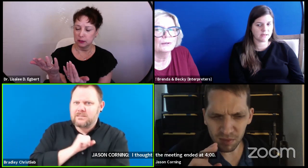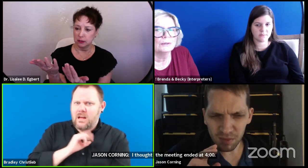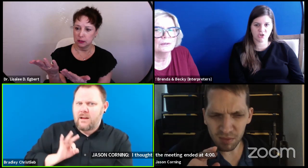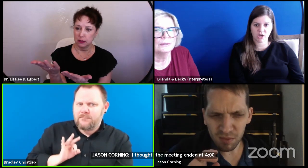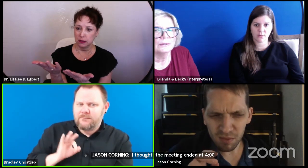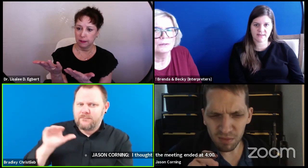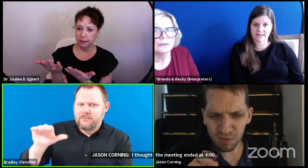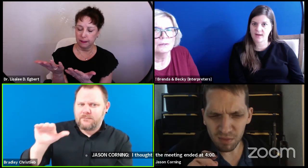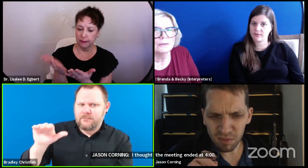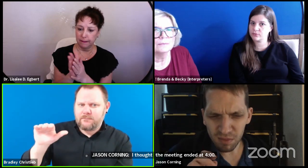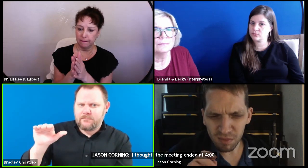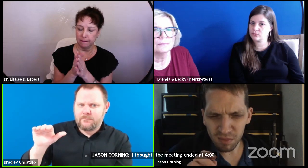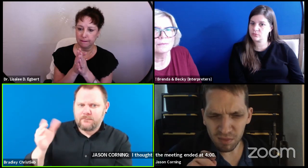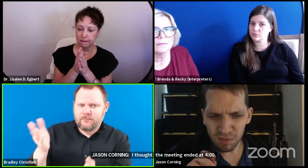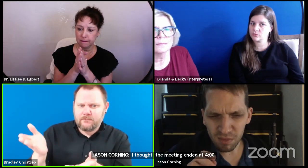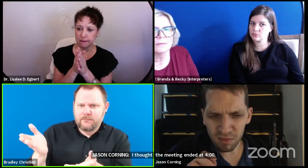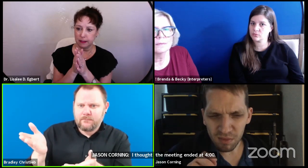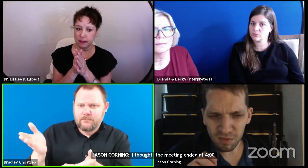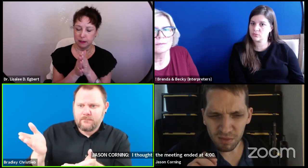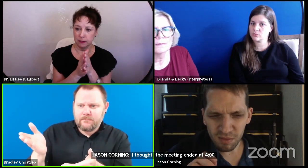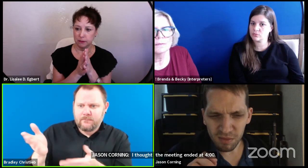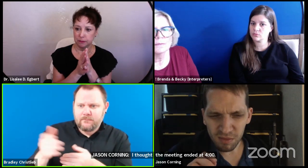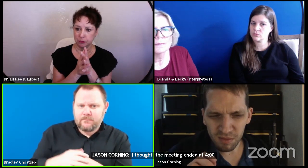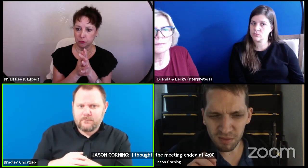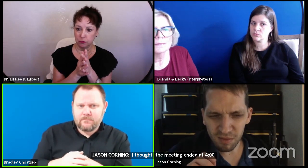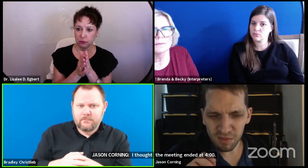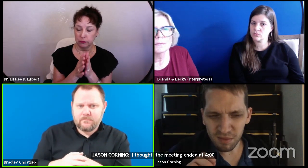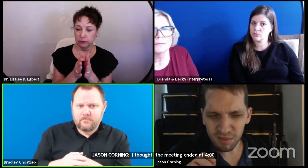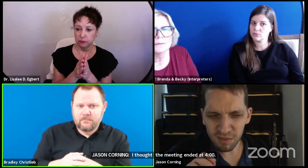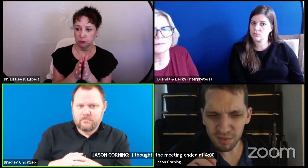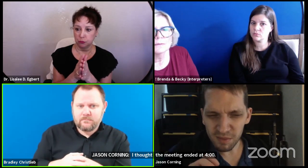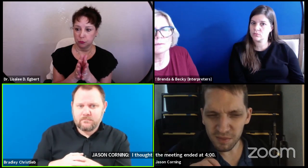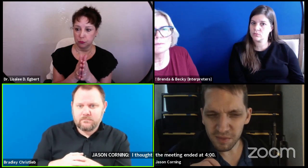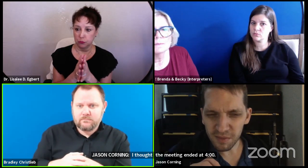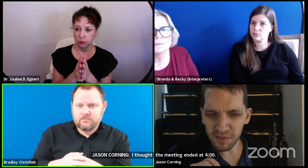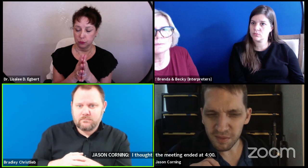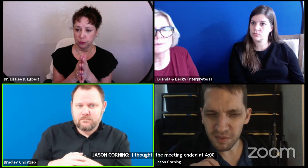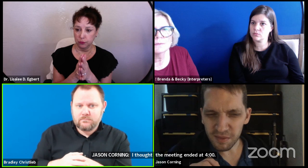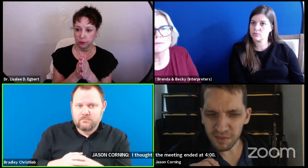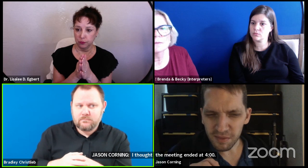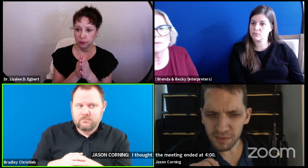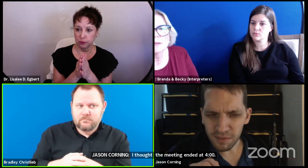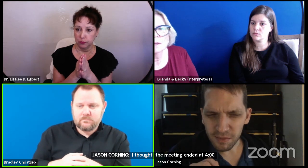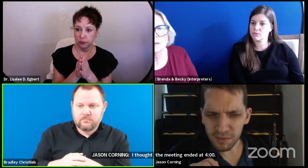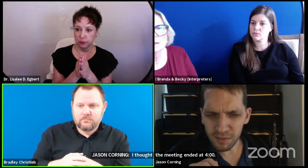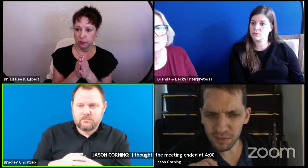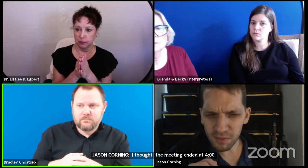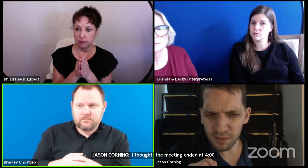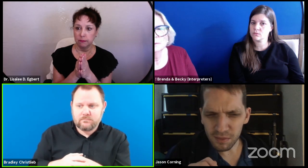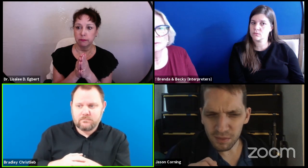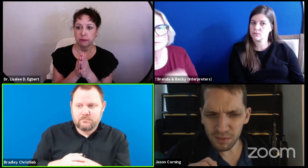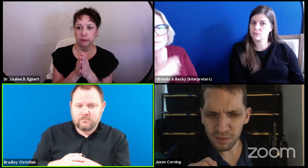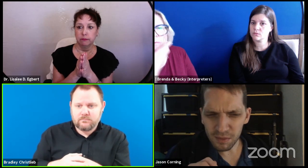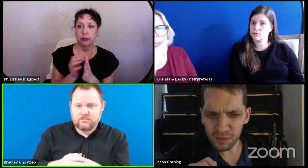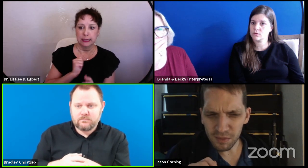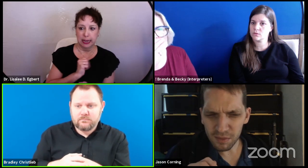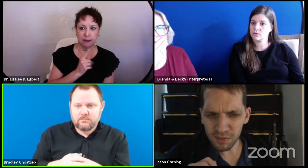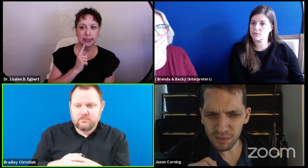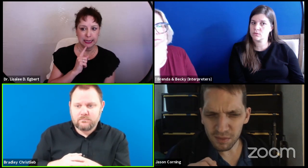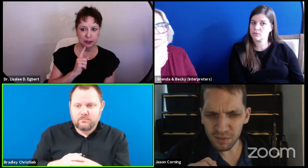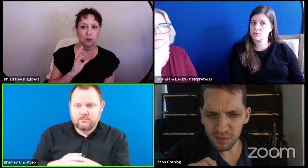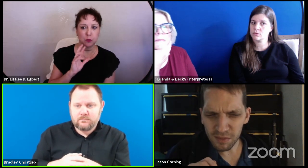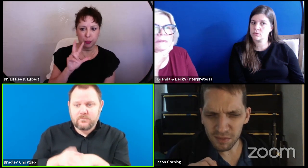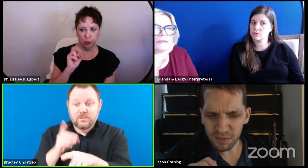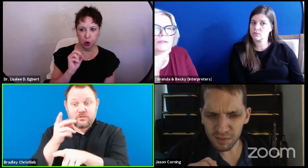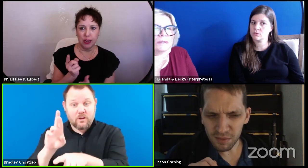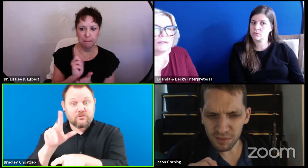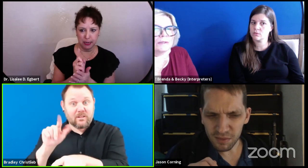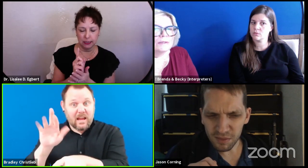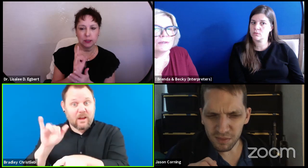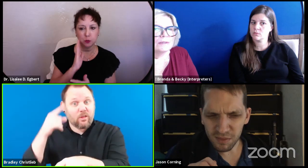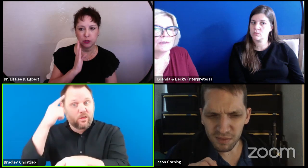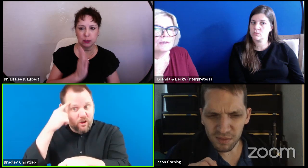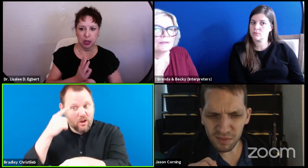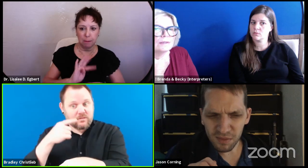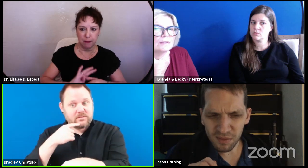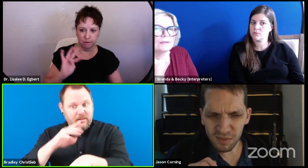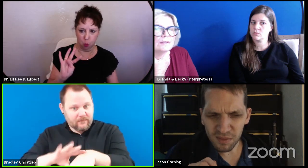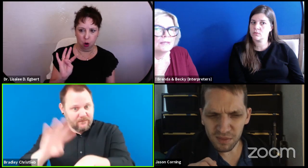Let me check with the staff.